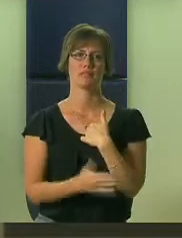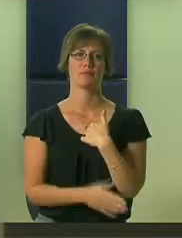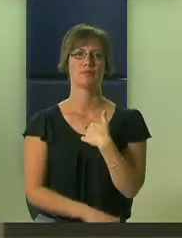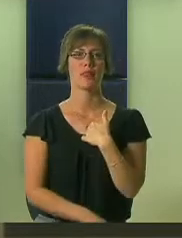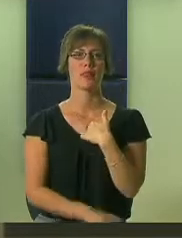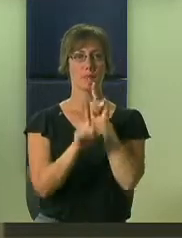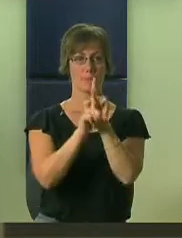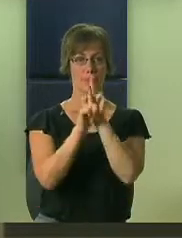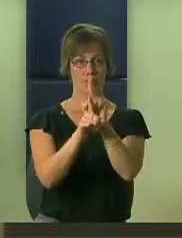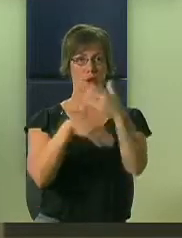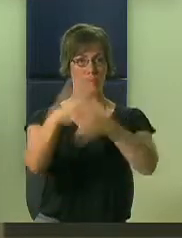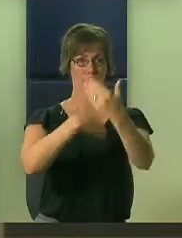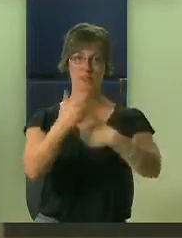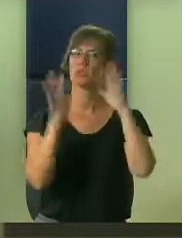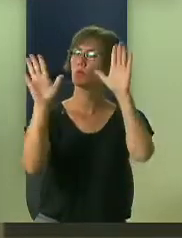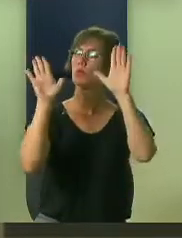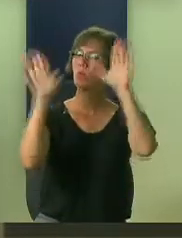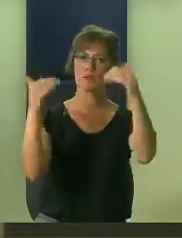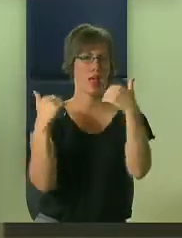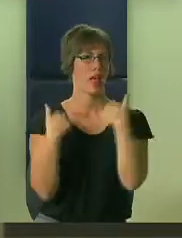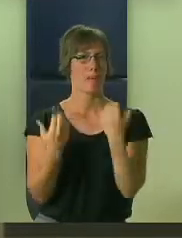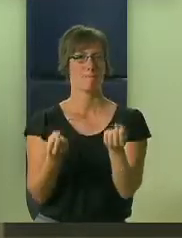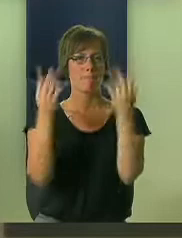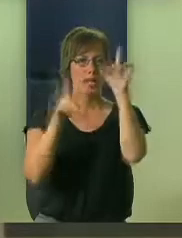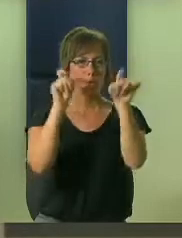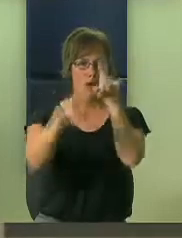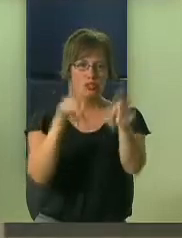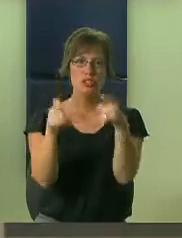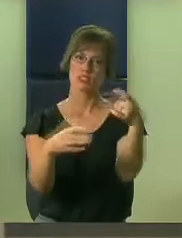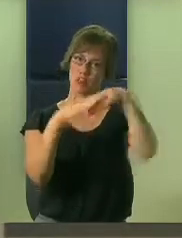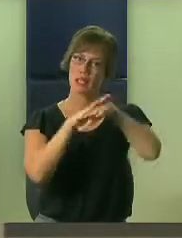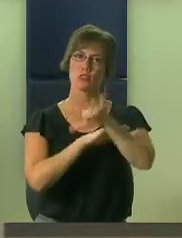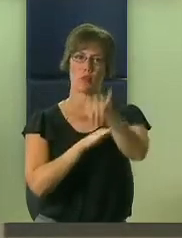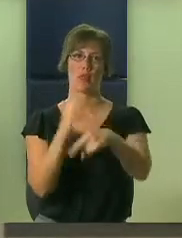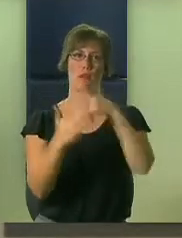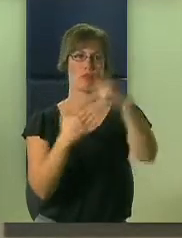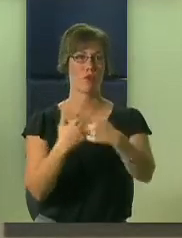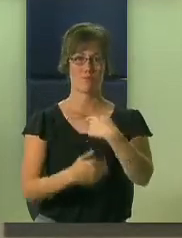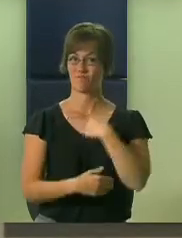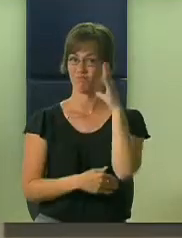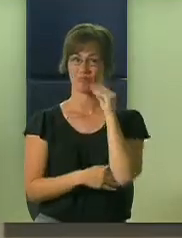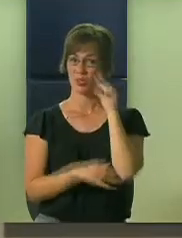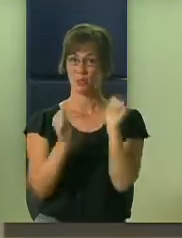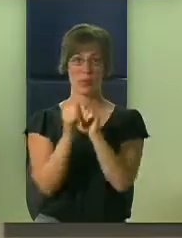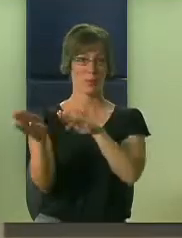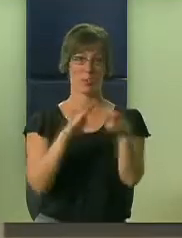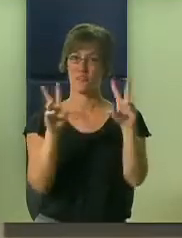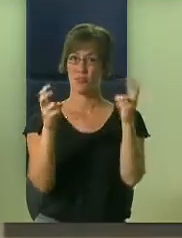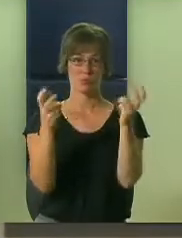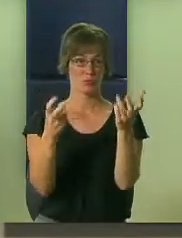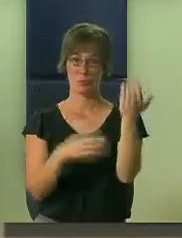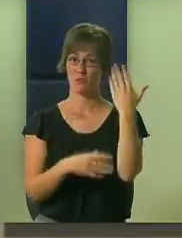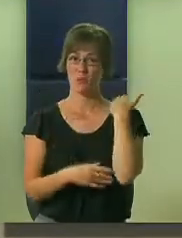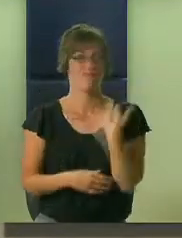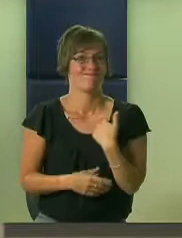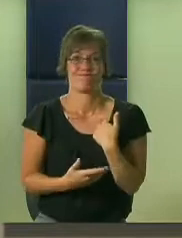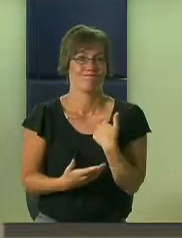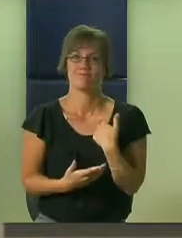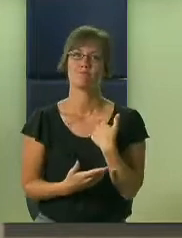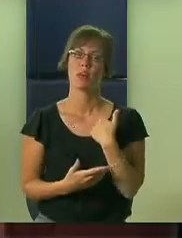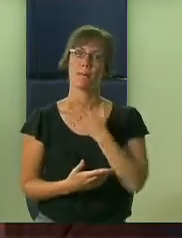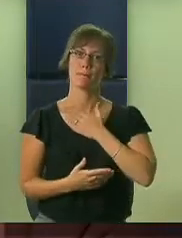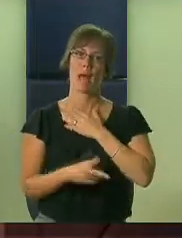The mentoring process was wonderful. I had A LOT of questions coming into this. I had